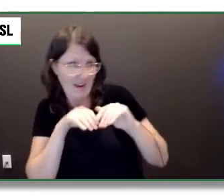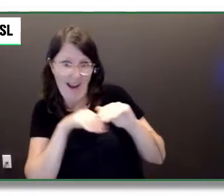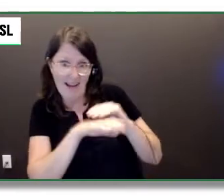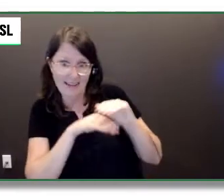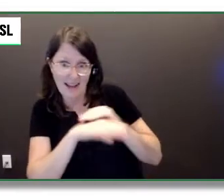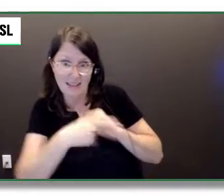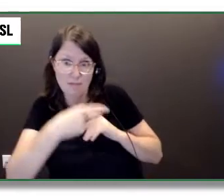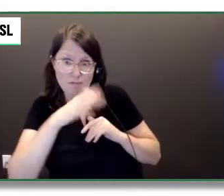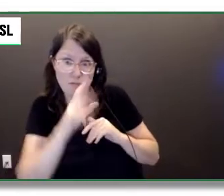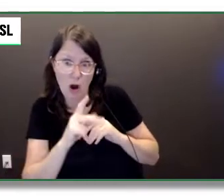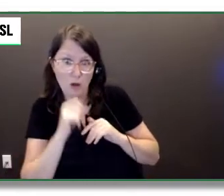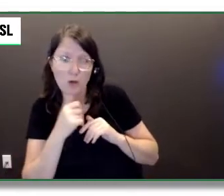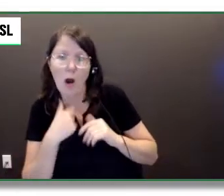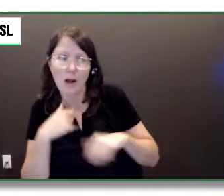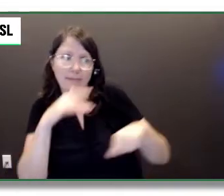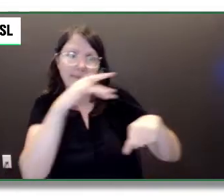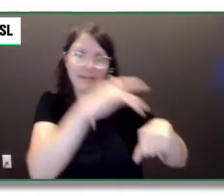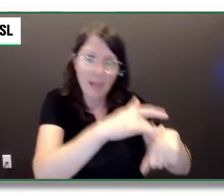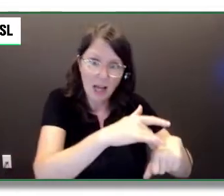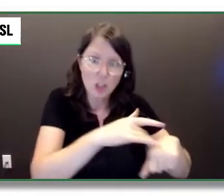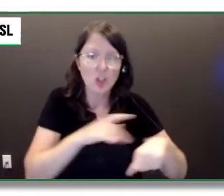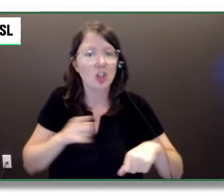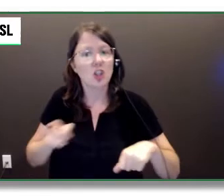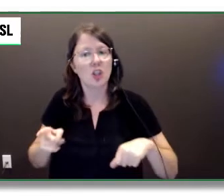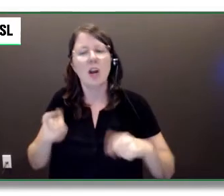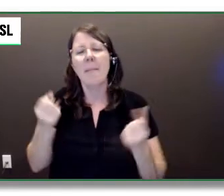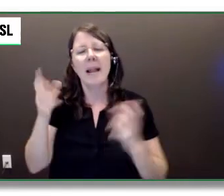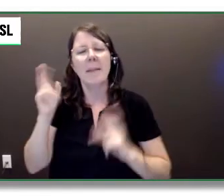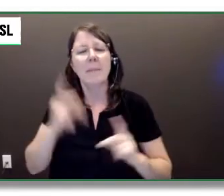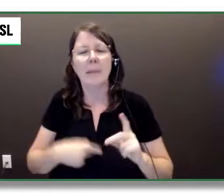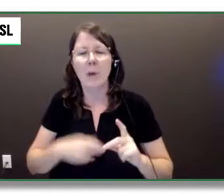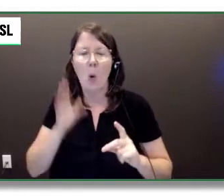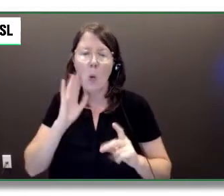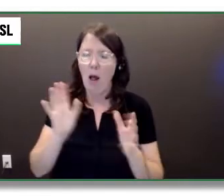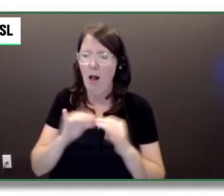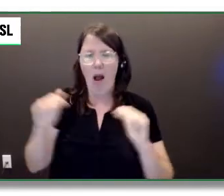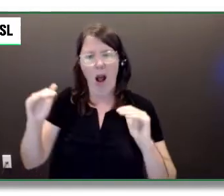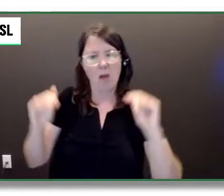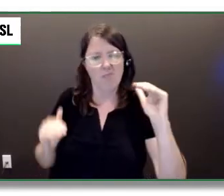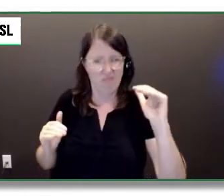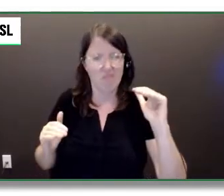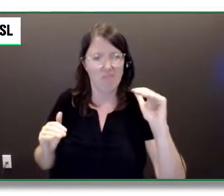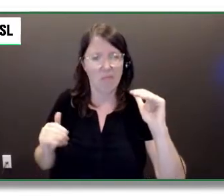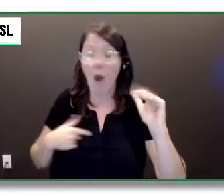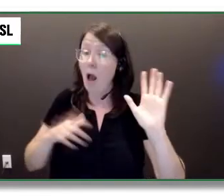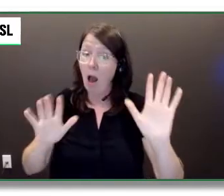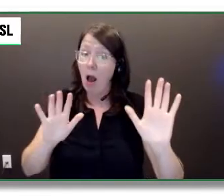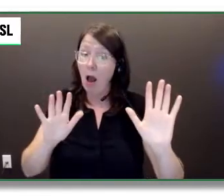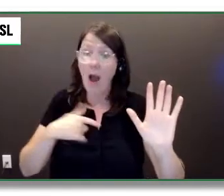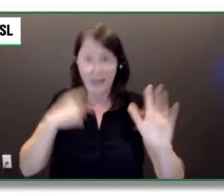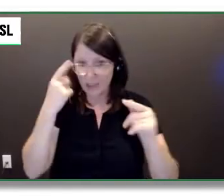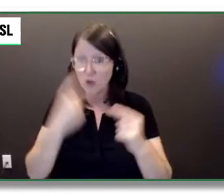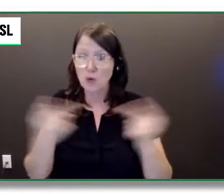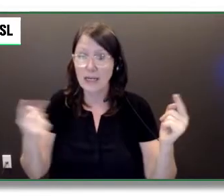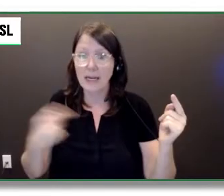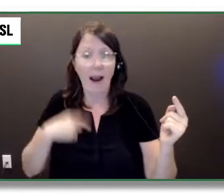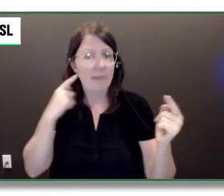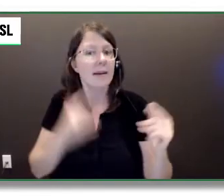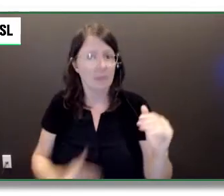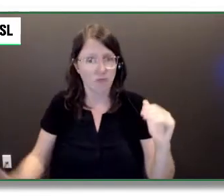I want to challenge that and equally value that as a way to connect with nature. So let's talk about examples of virtual